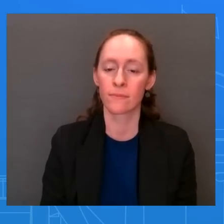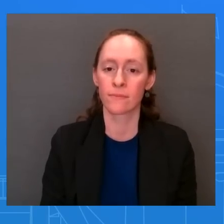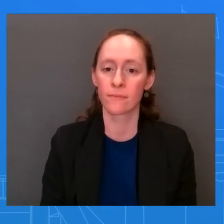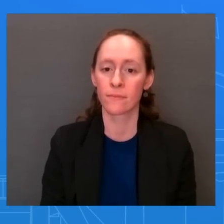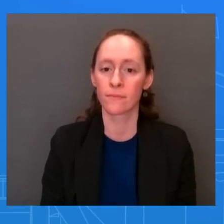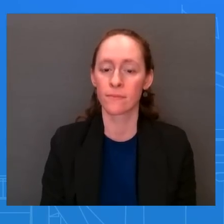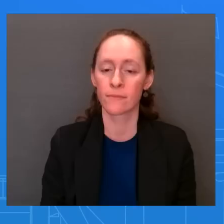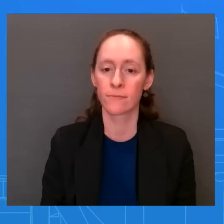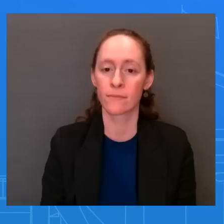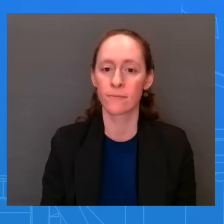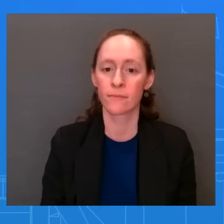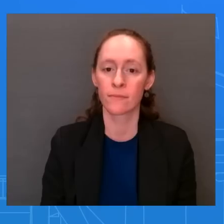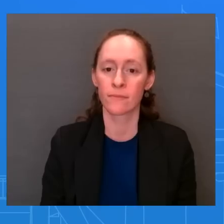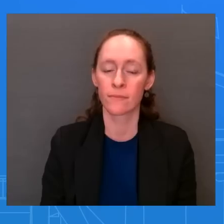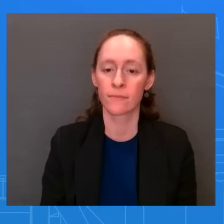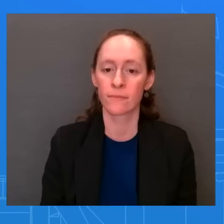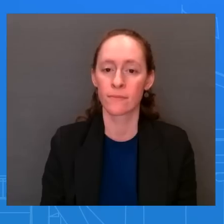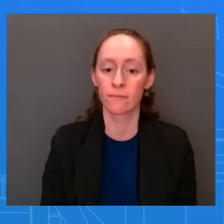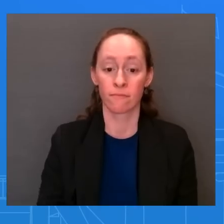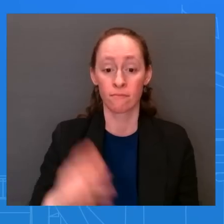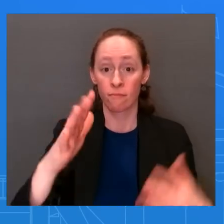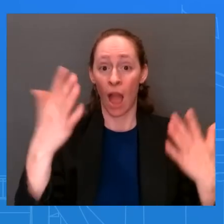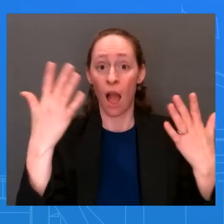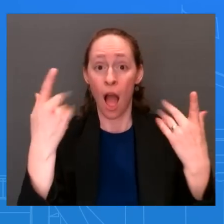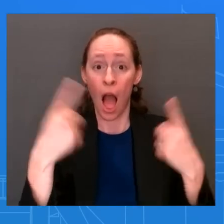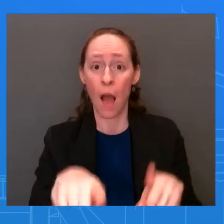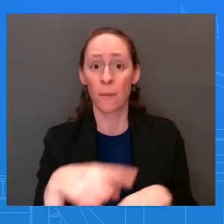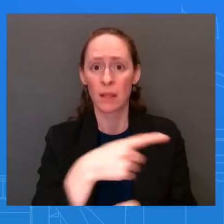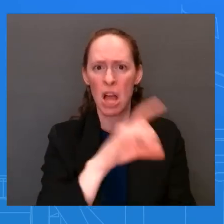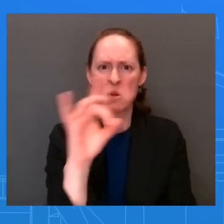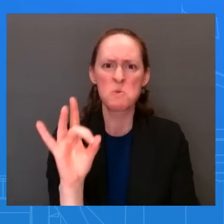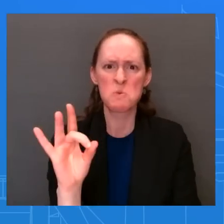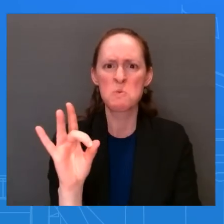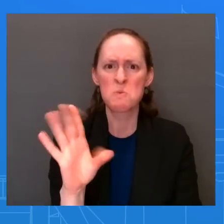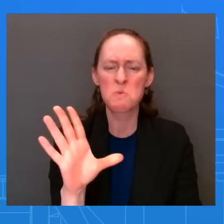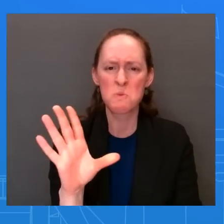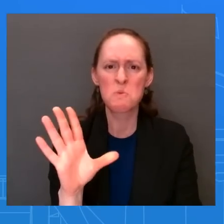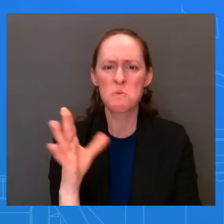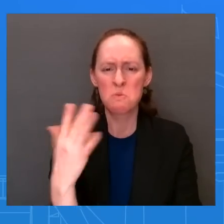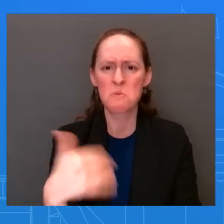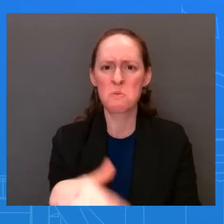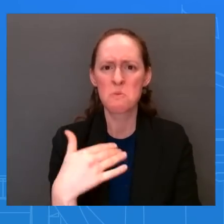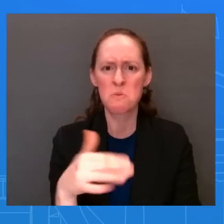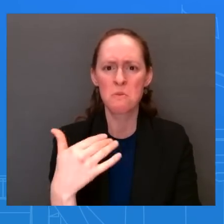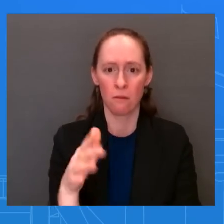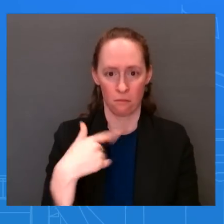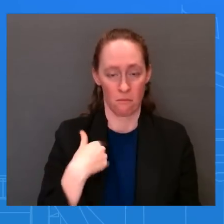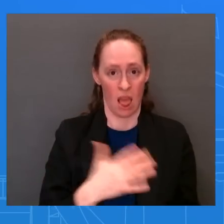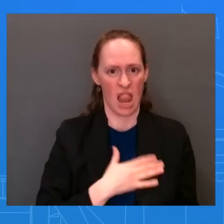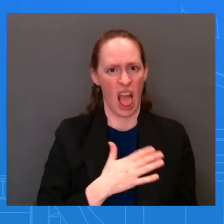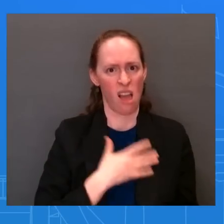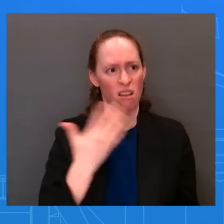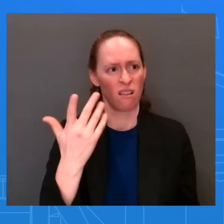The President has spoken out repeatedly and emphatically about how our nation rejects violence